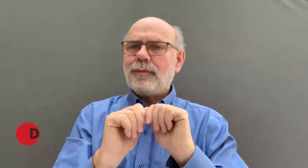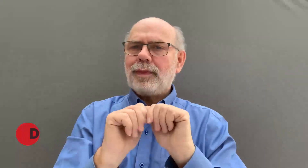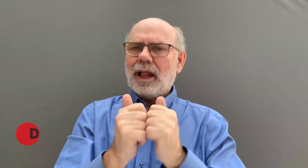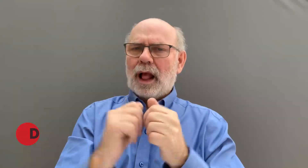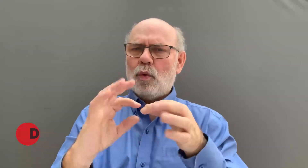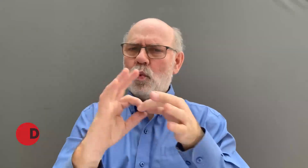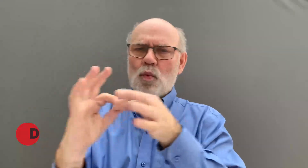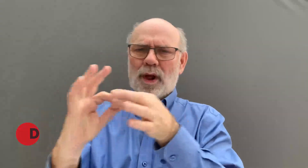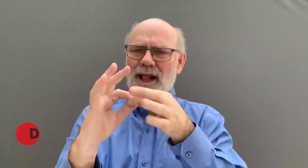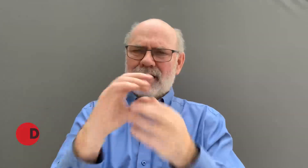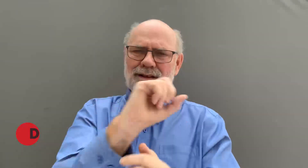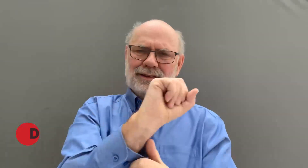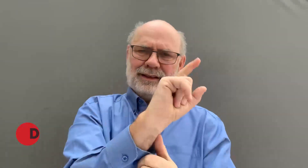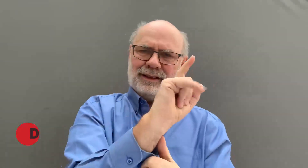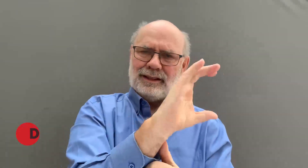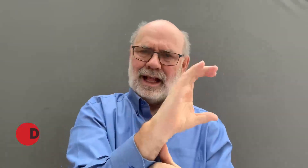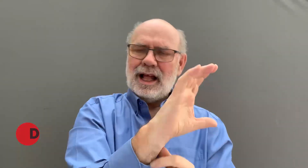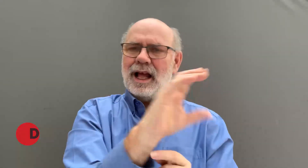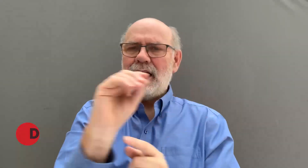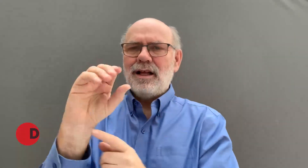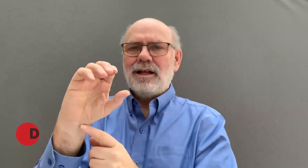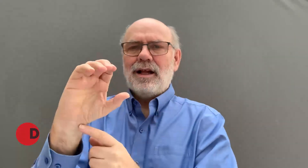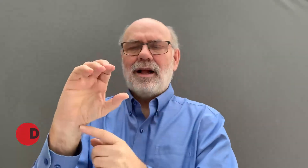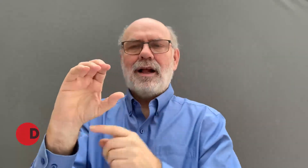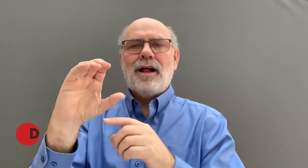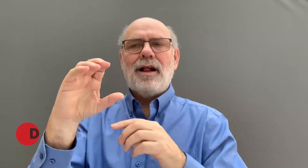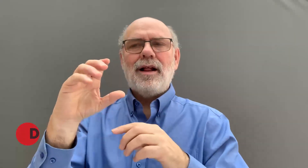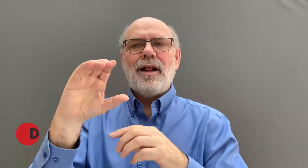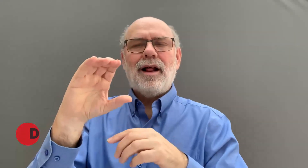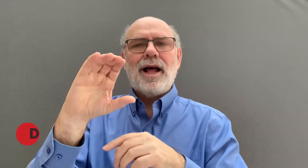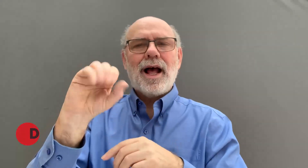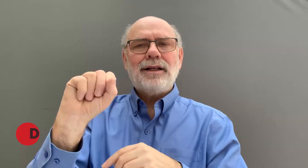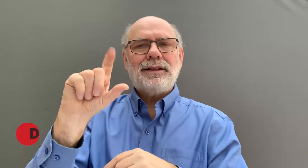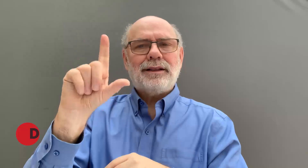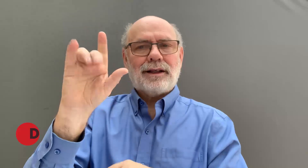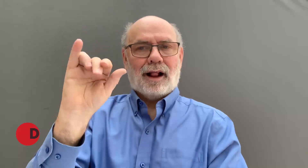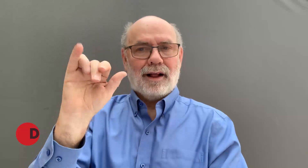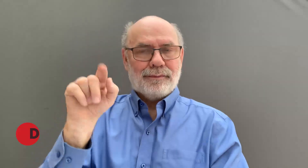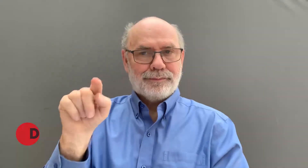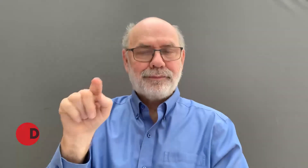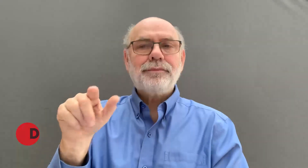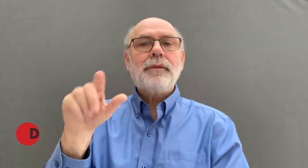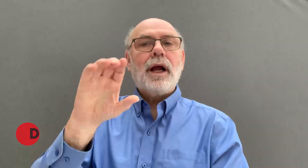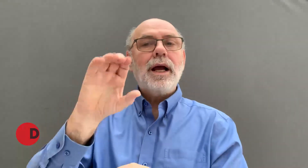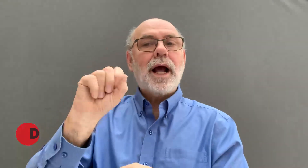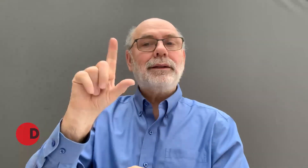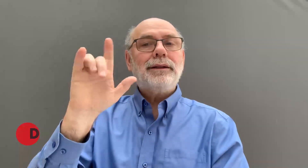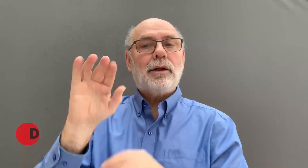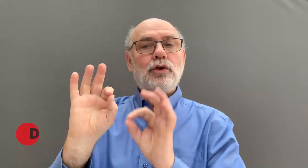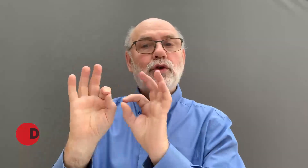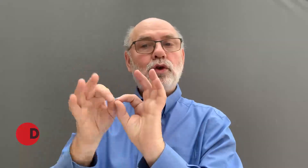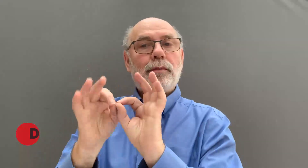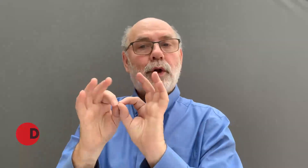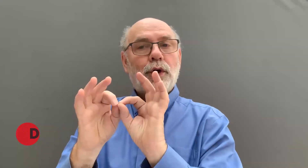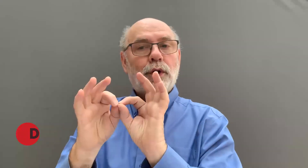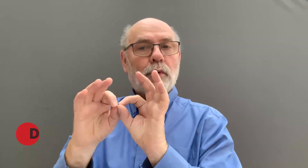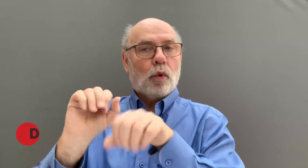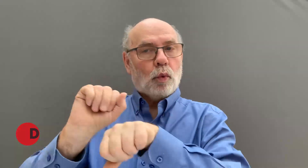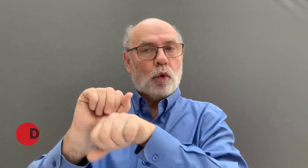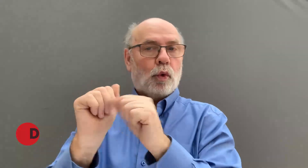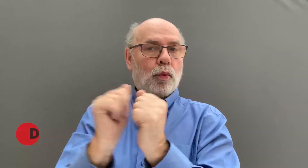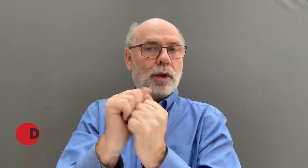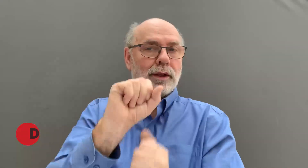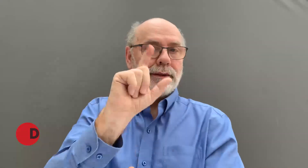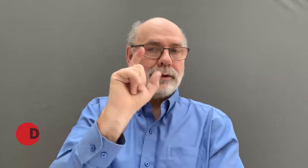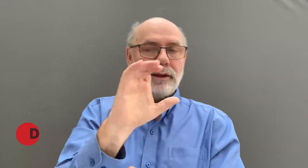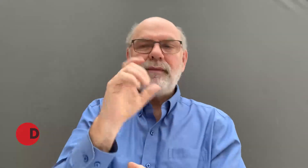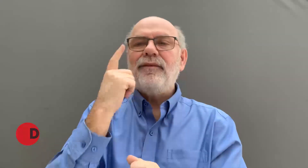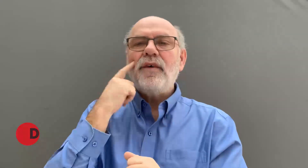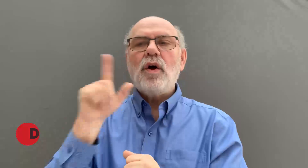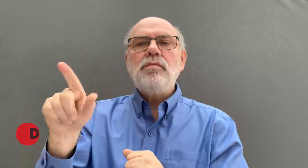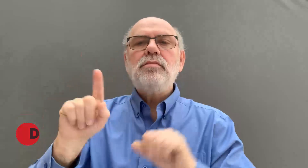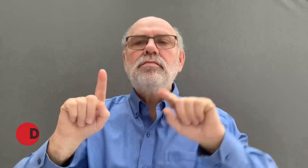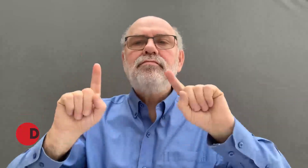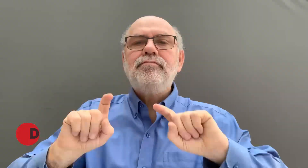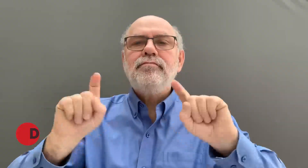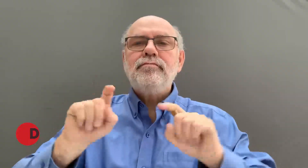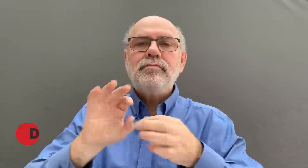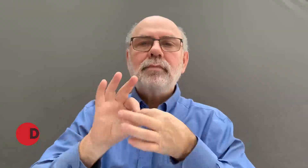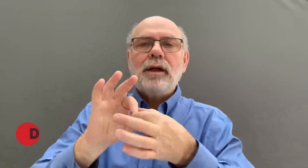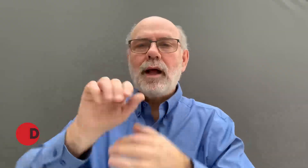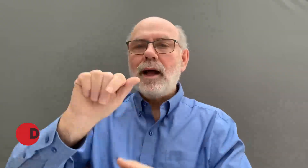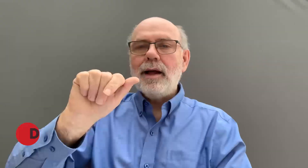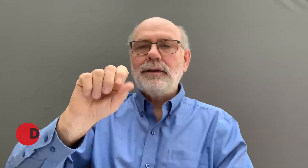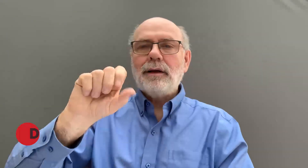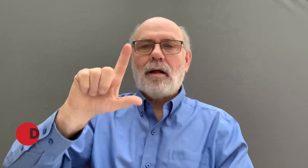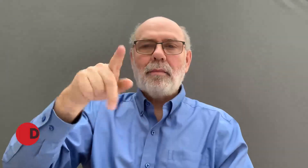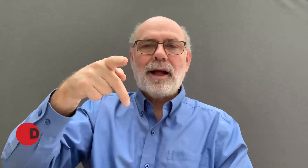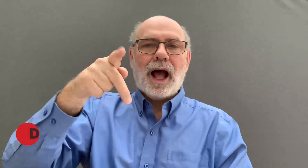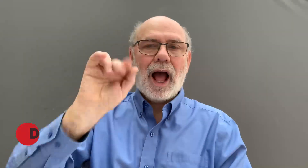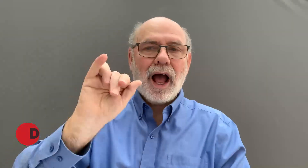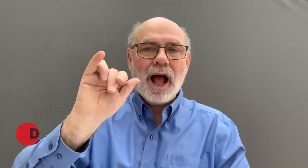CASLI interpreters work with SLIC for testing related to which levels of ASLPI